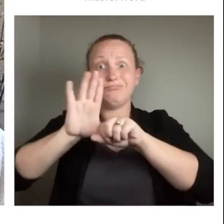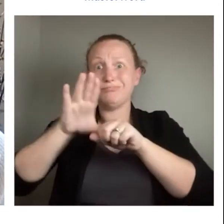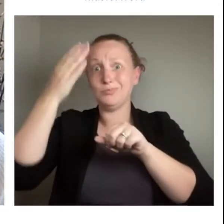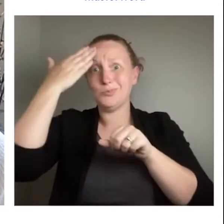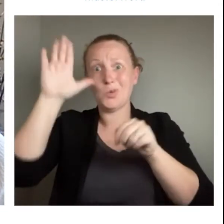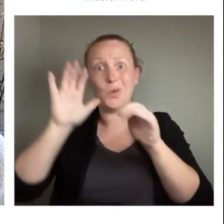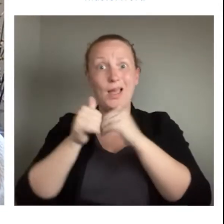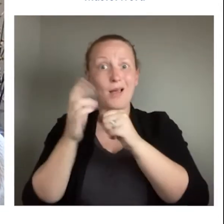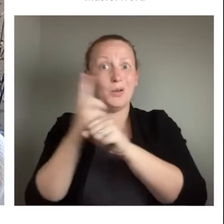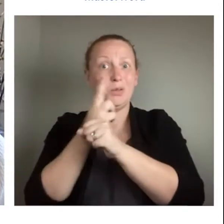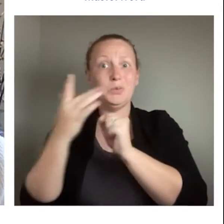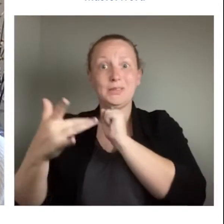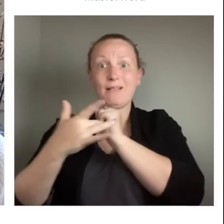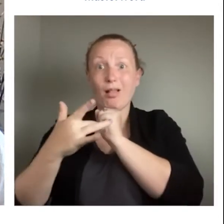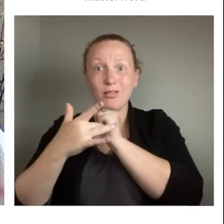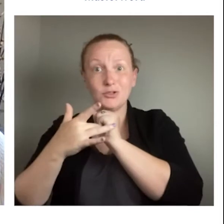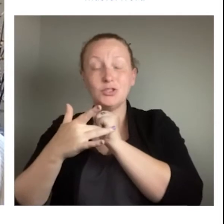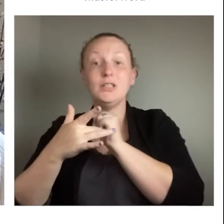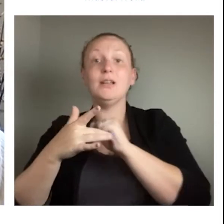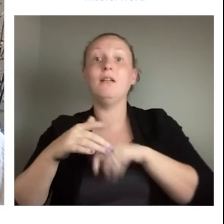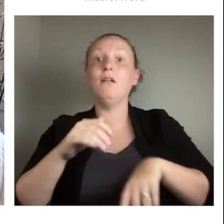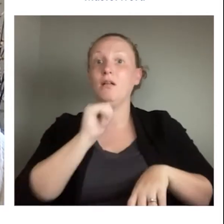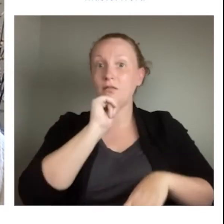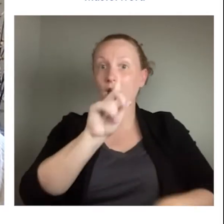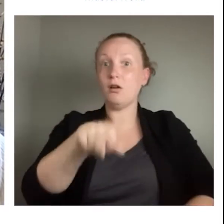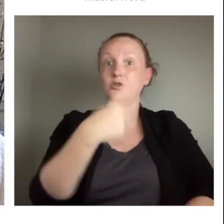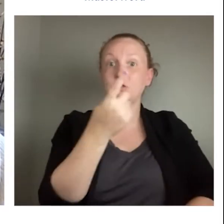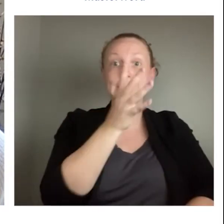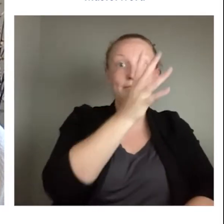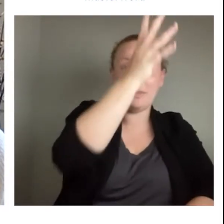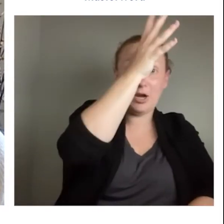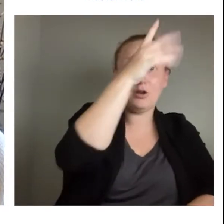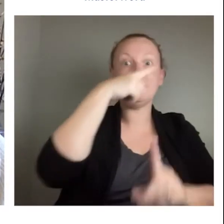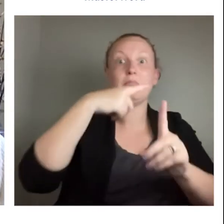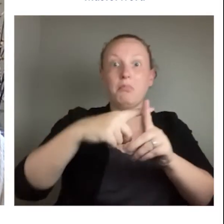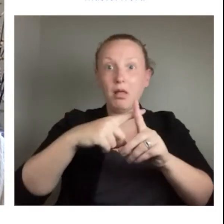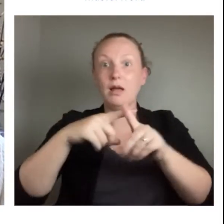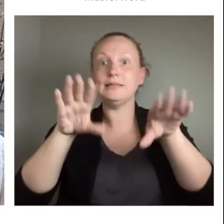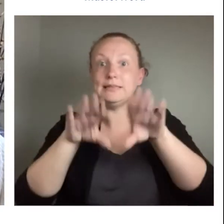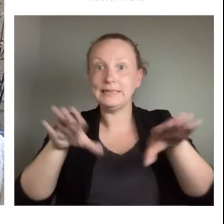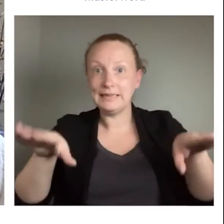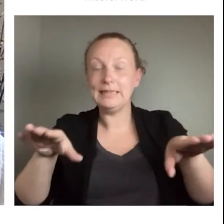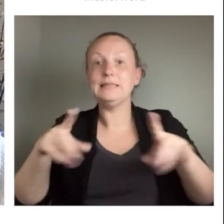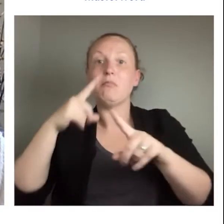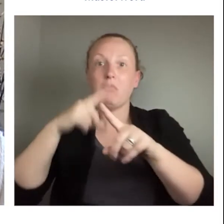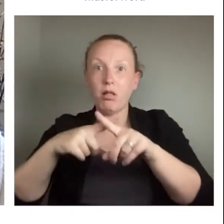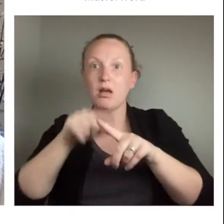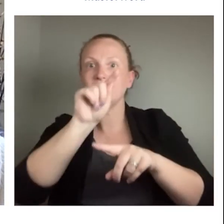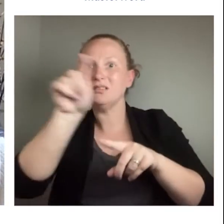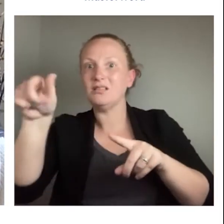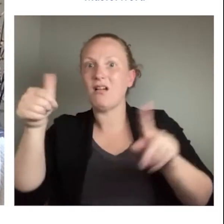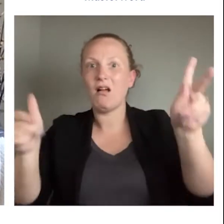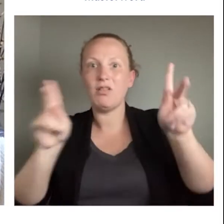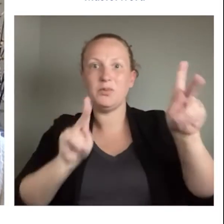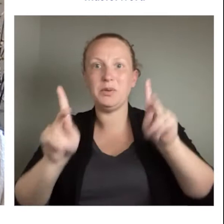and the parents trying to access schools, trying to access education online remotely.